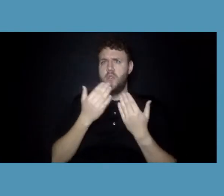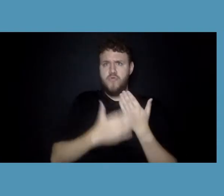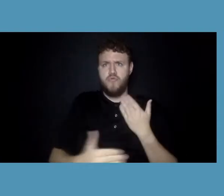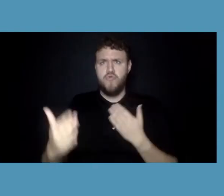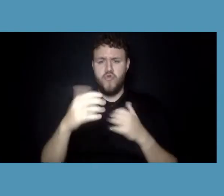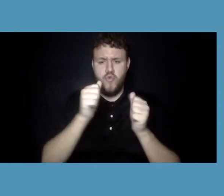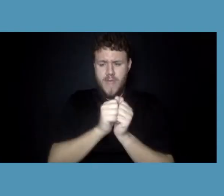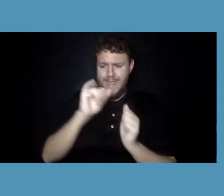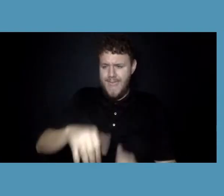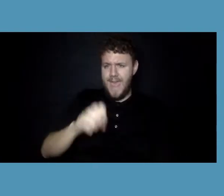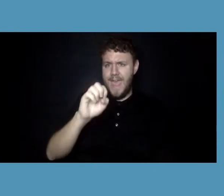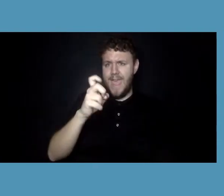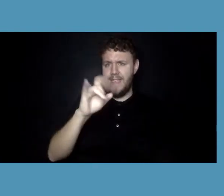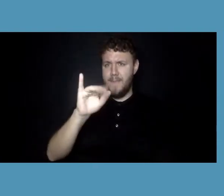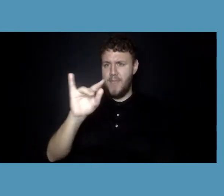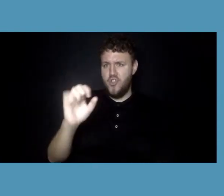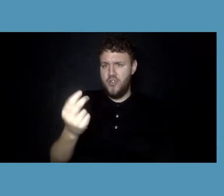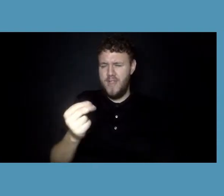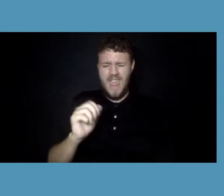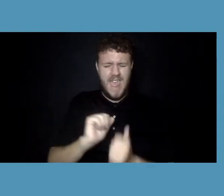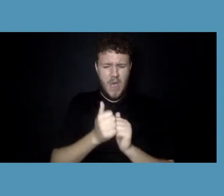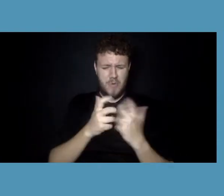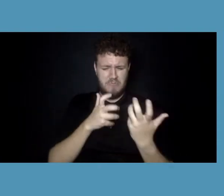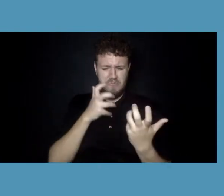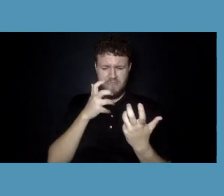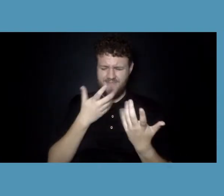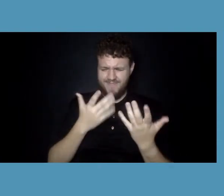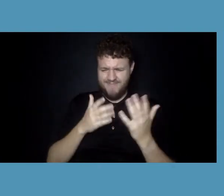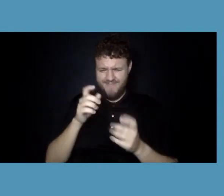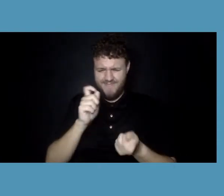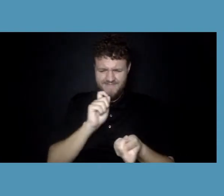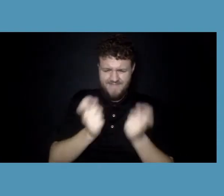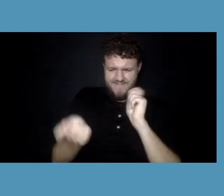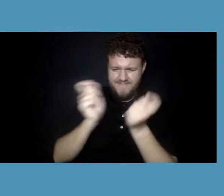how are we going to meet COVID we really knew that doing anything virtual